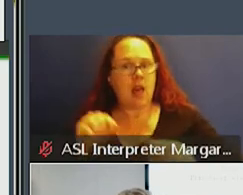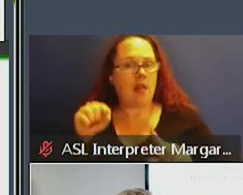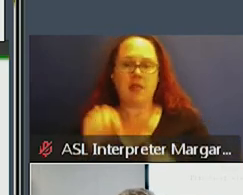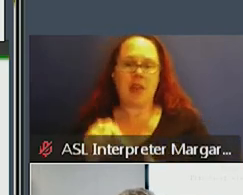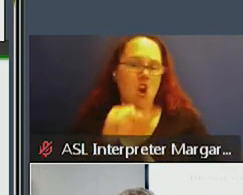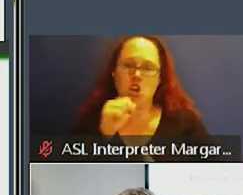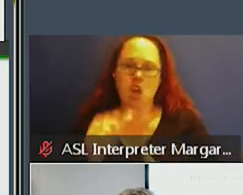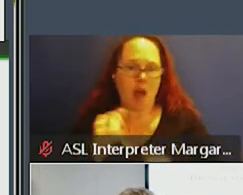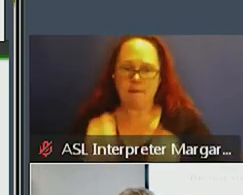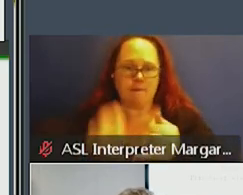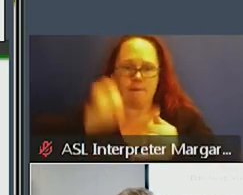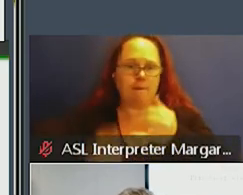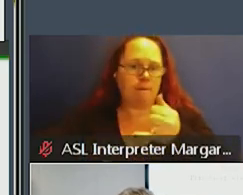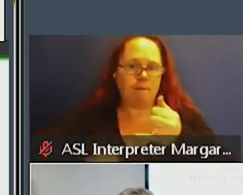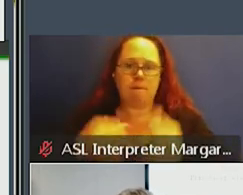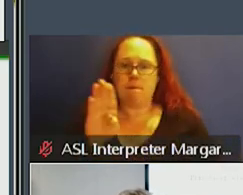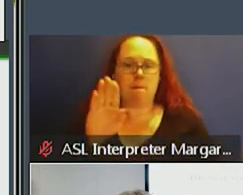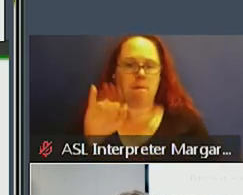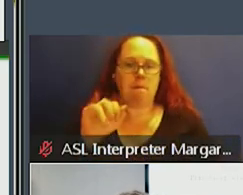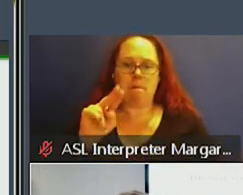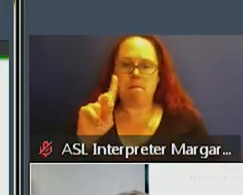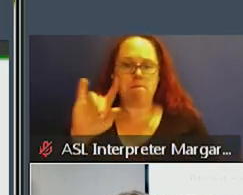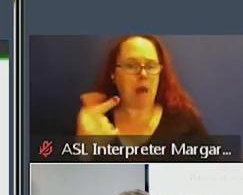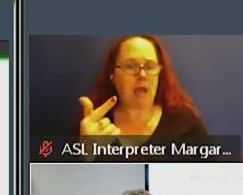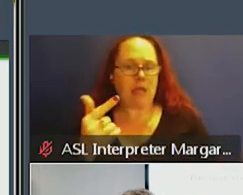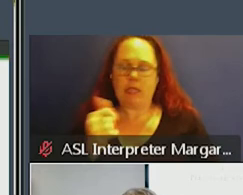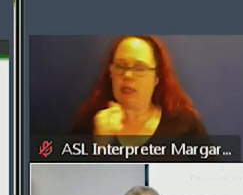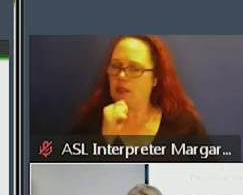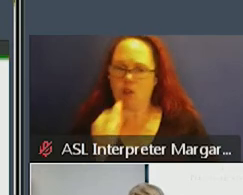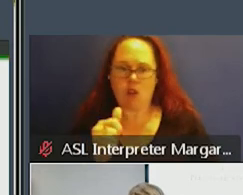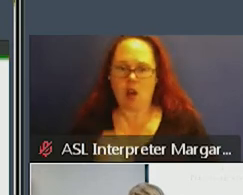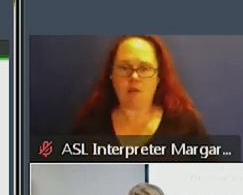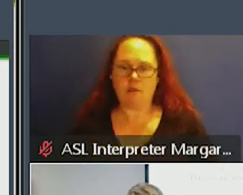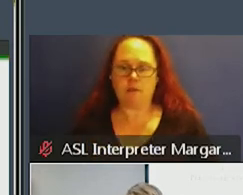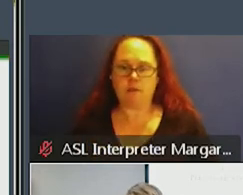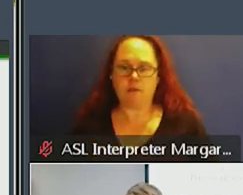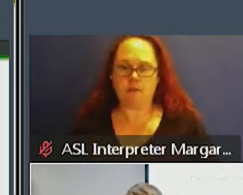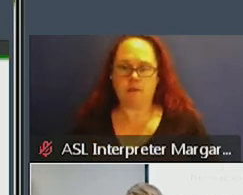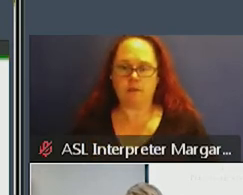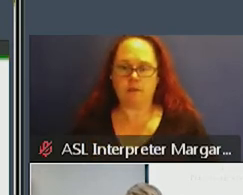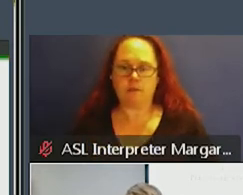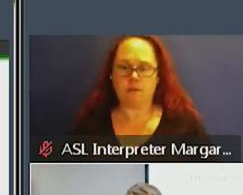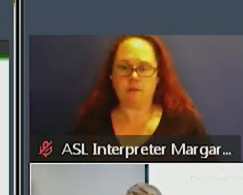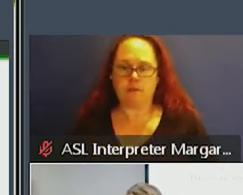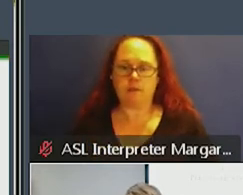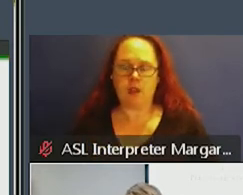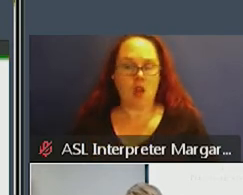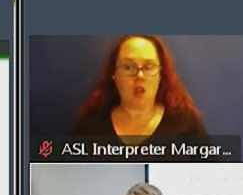Our comments are not binding the Prince George's County. This is with any government that comes before us in Prince